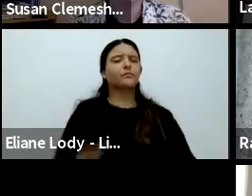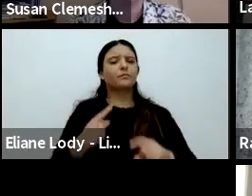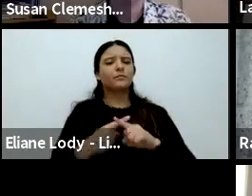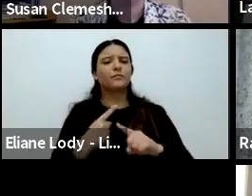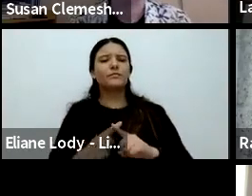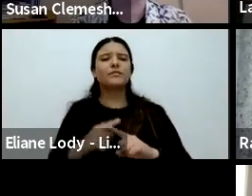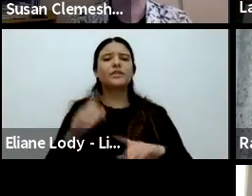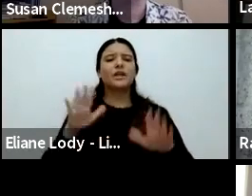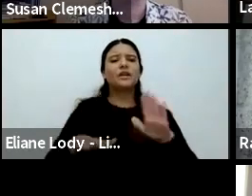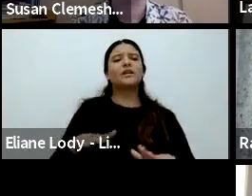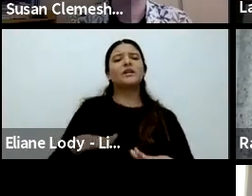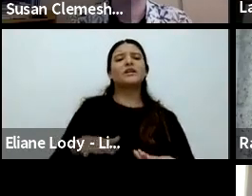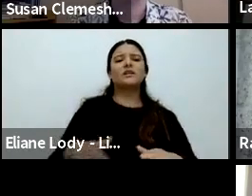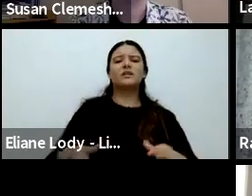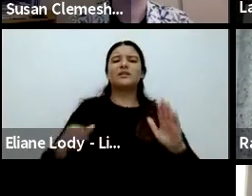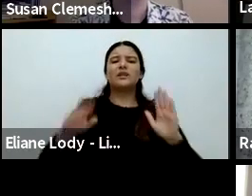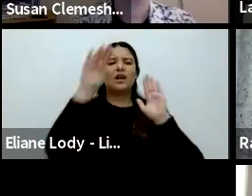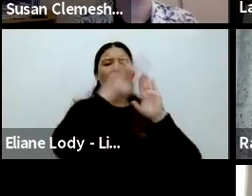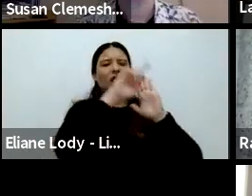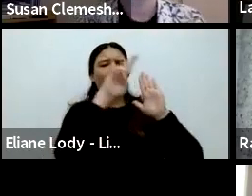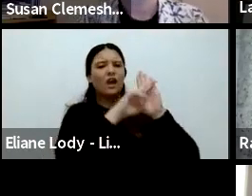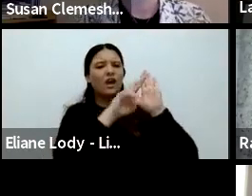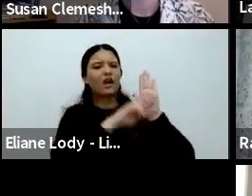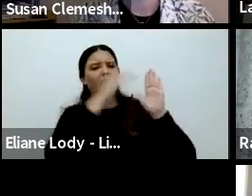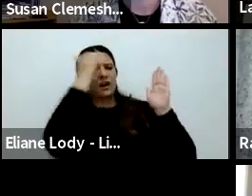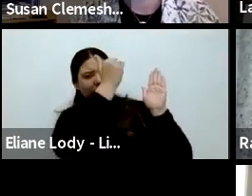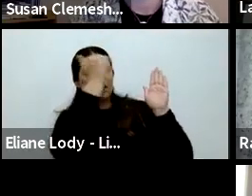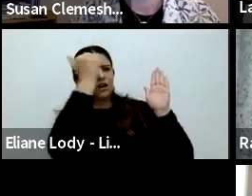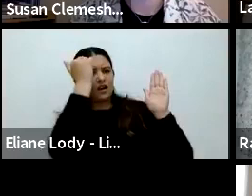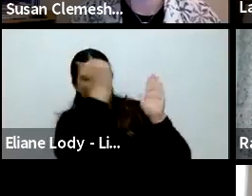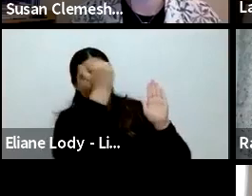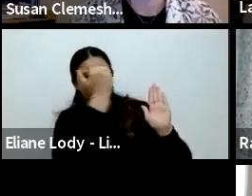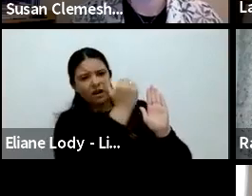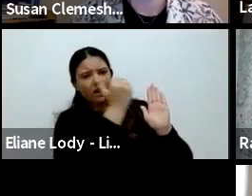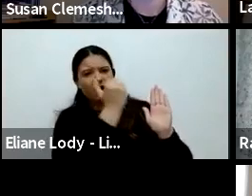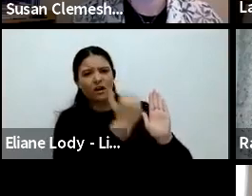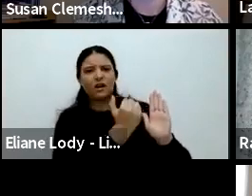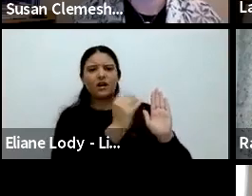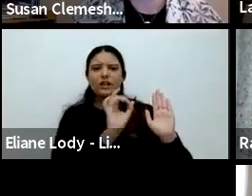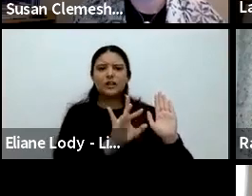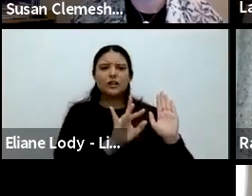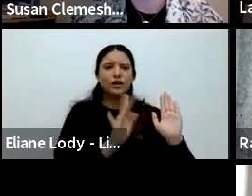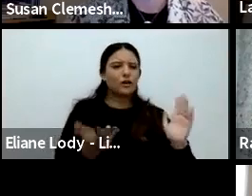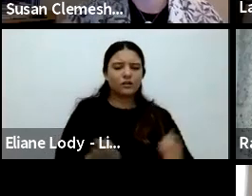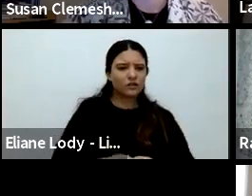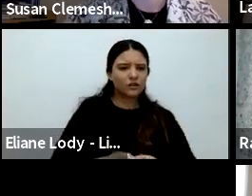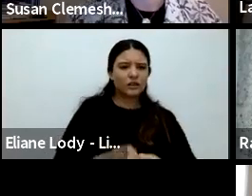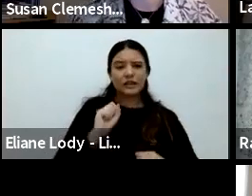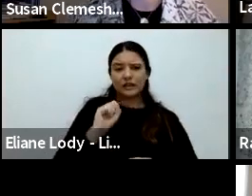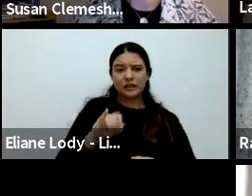o get to do anything all there o get to do anything all they're doing is following scripts and schools there. 're, they're following orders and they're following orders. And in Georgia, they'll get in Georgia, they'll get fired if